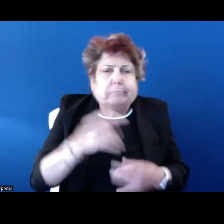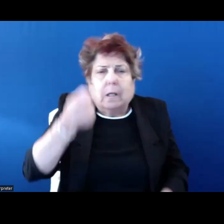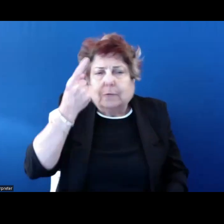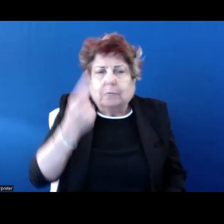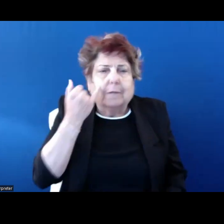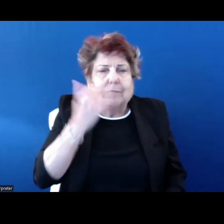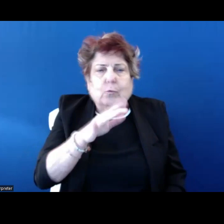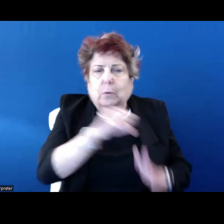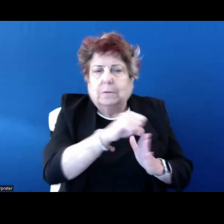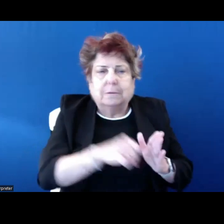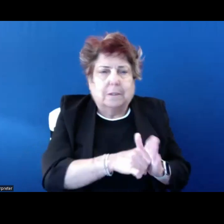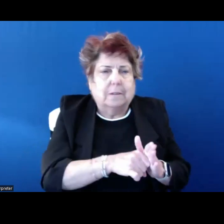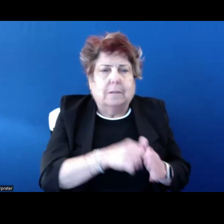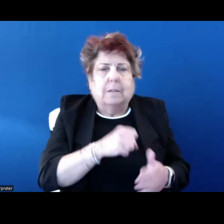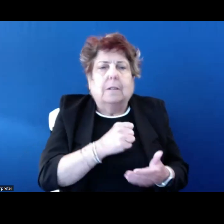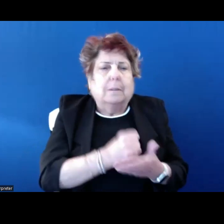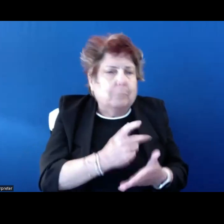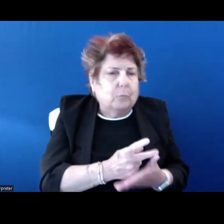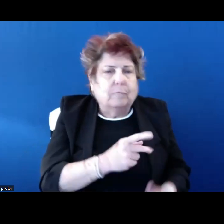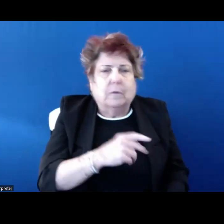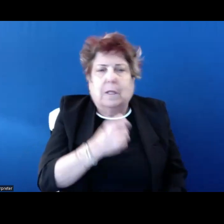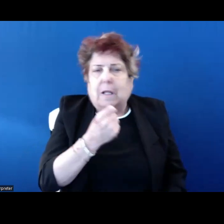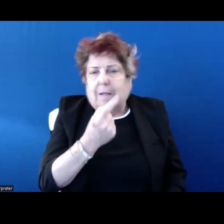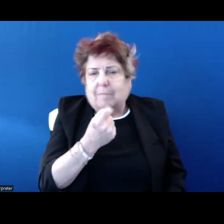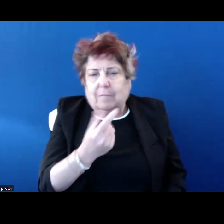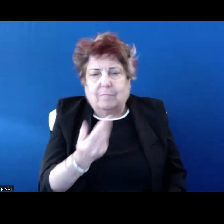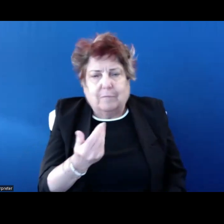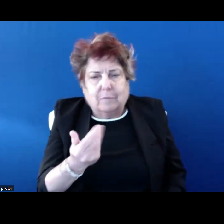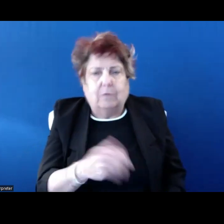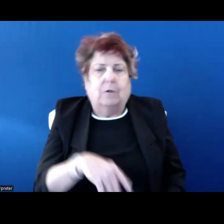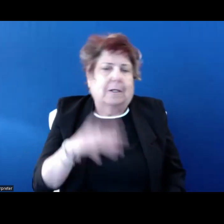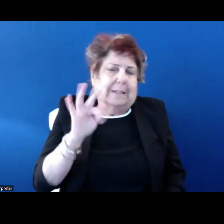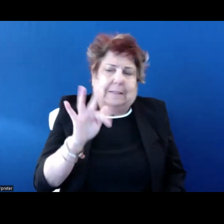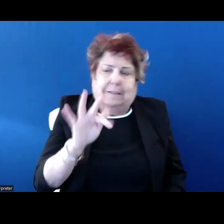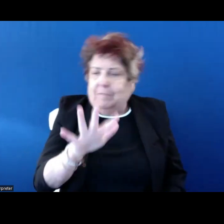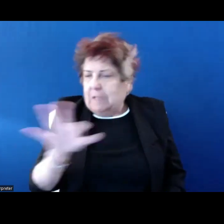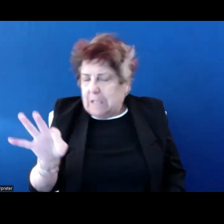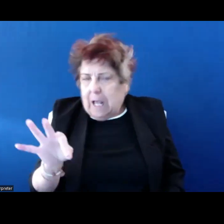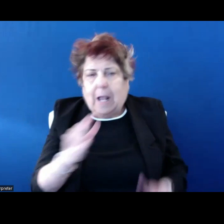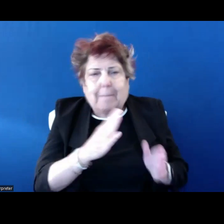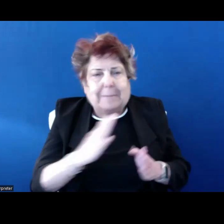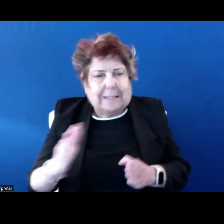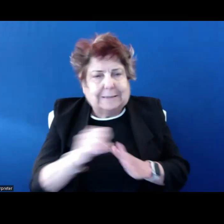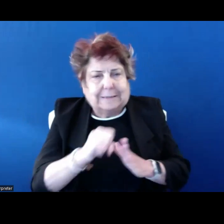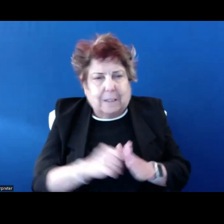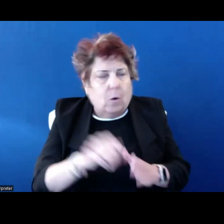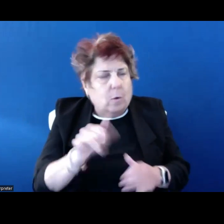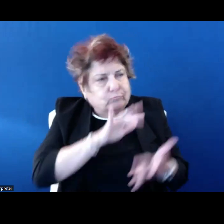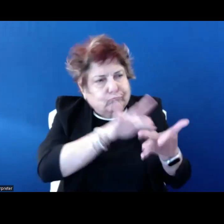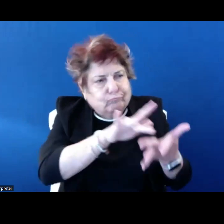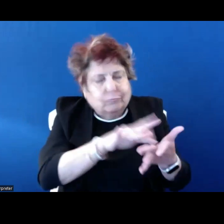1115 or 1959 state amendment plan state to also reach out to your state Medicaid agency